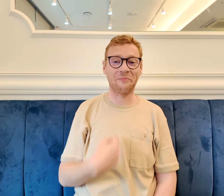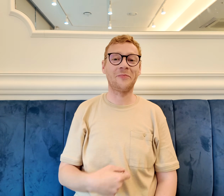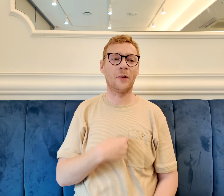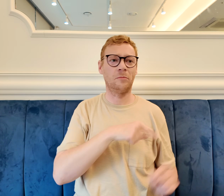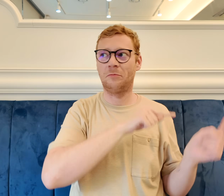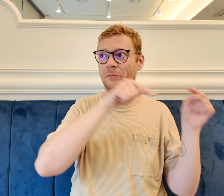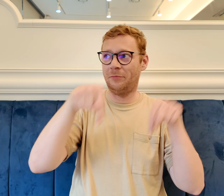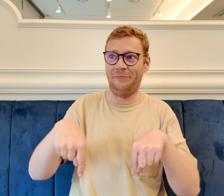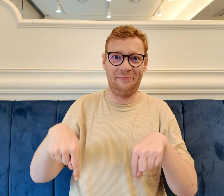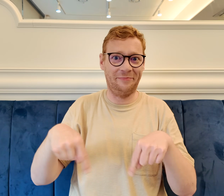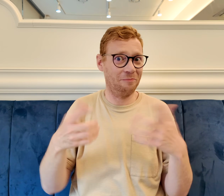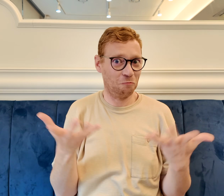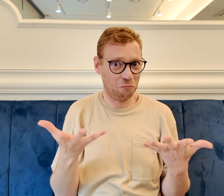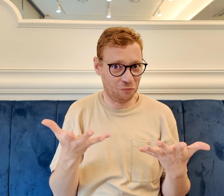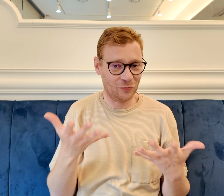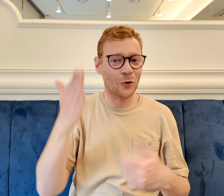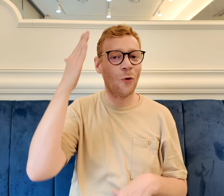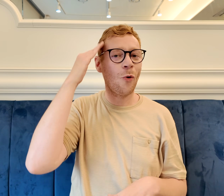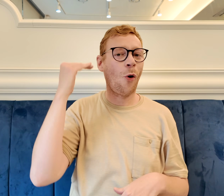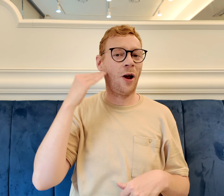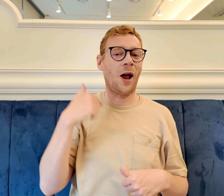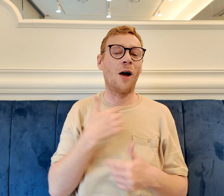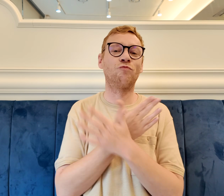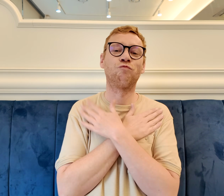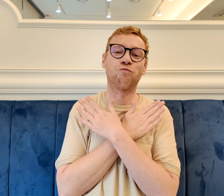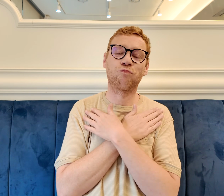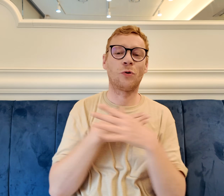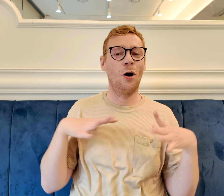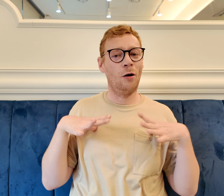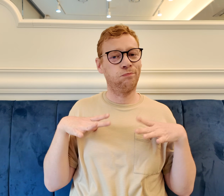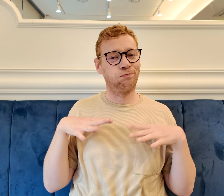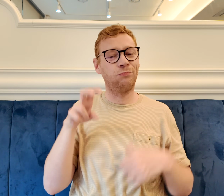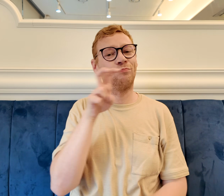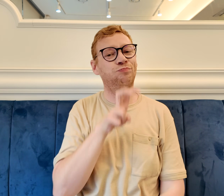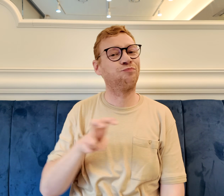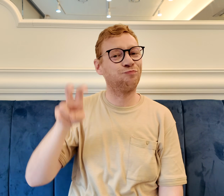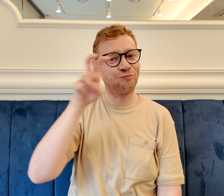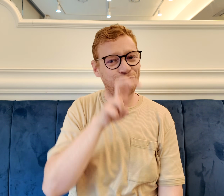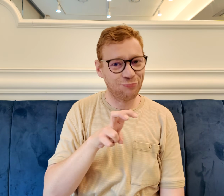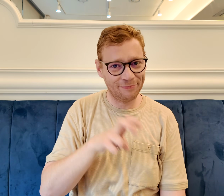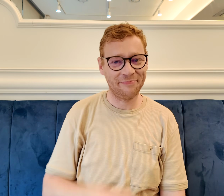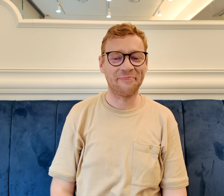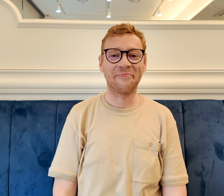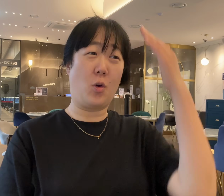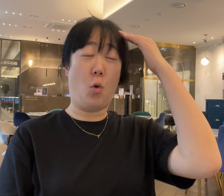I'm currently traveling in Korea for vacation. Is